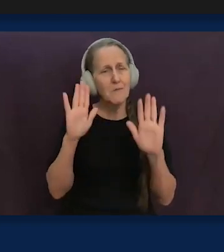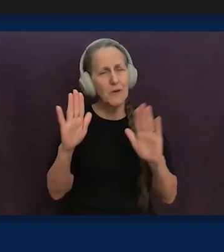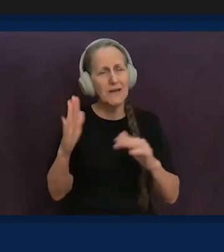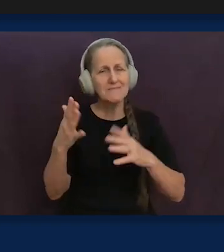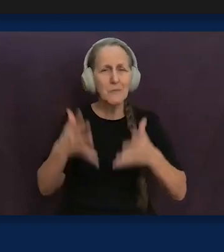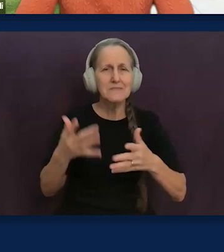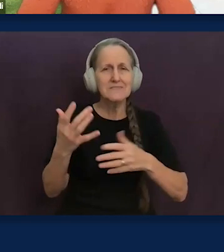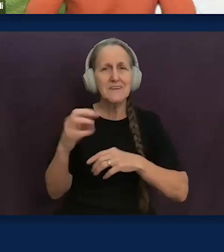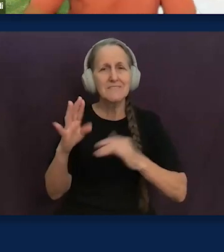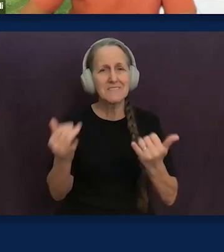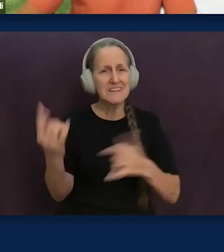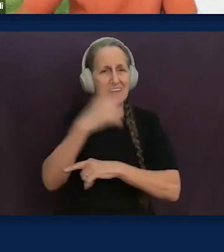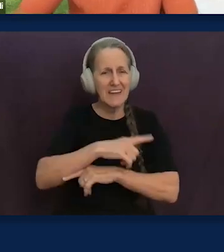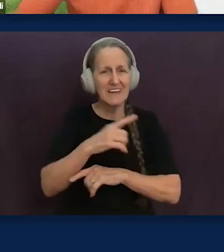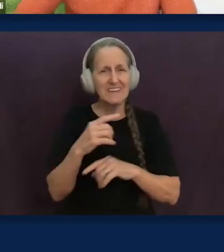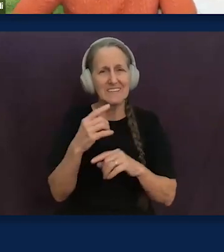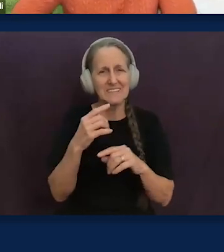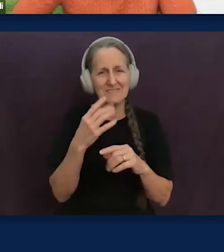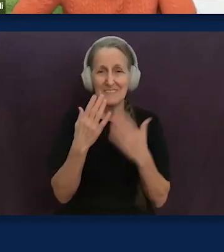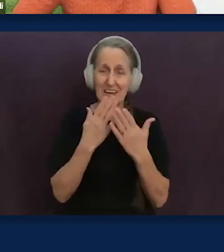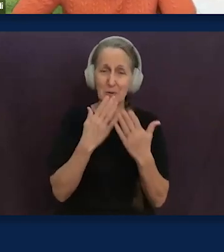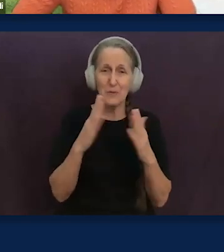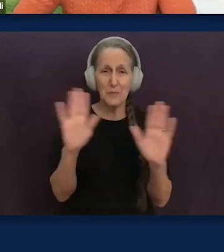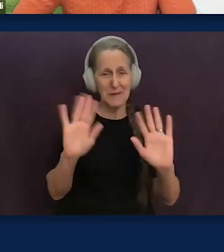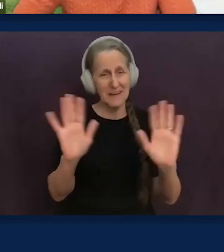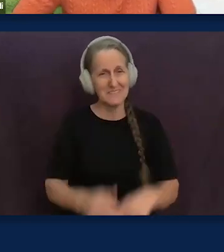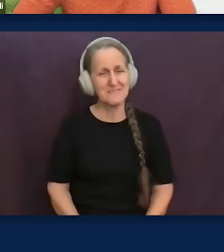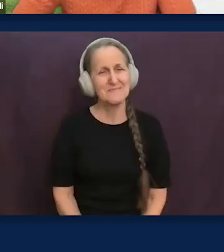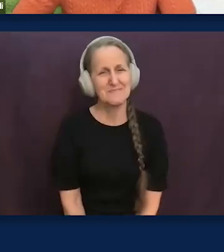Thank you.